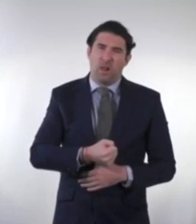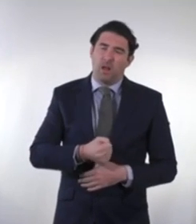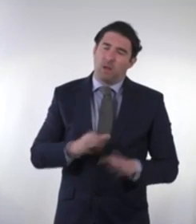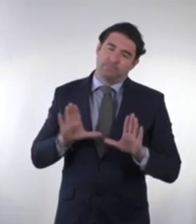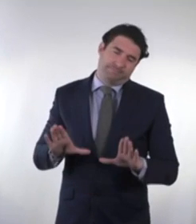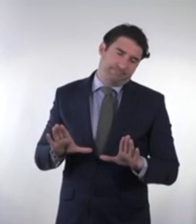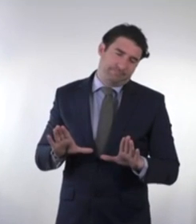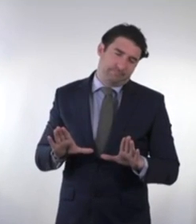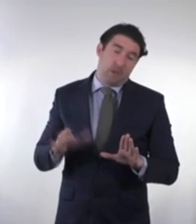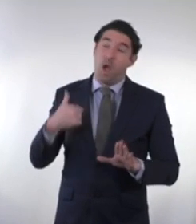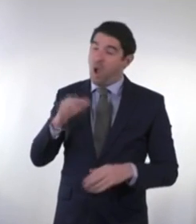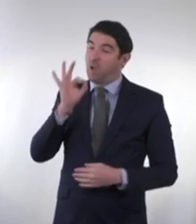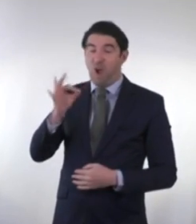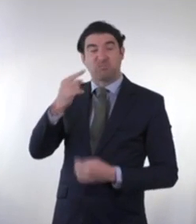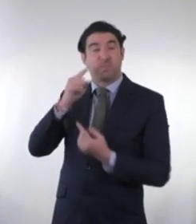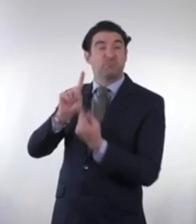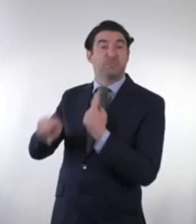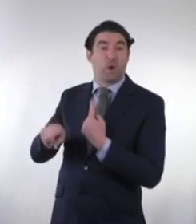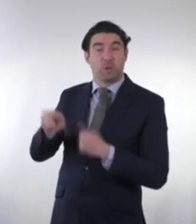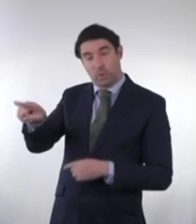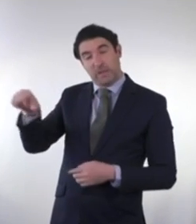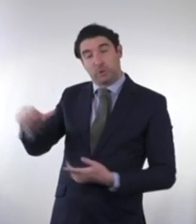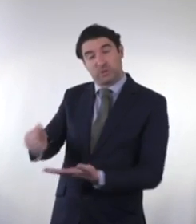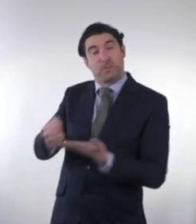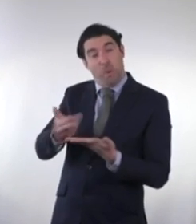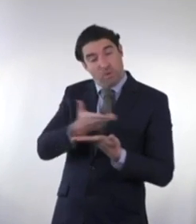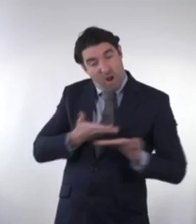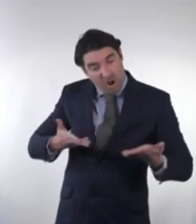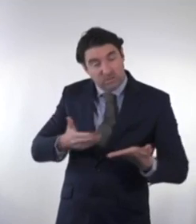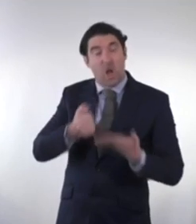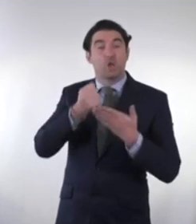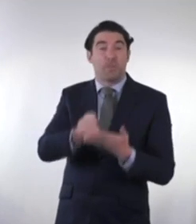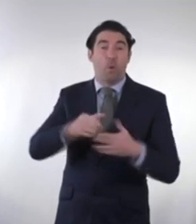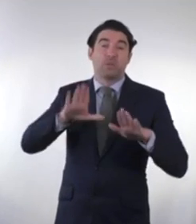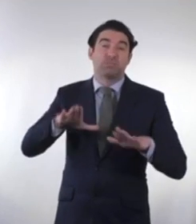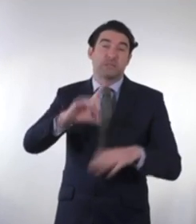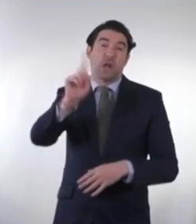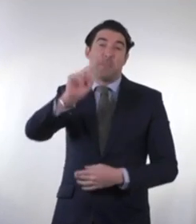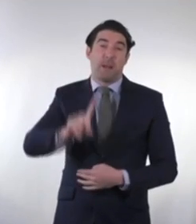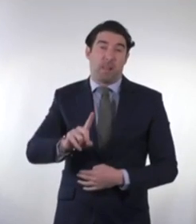how Scotland is governed will be central to that campaign. I know that he is a keen student of the